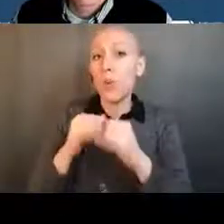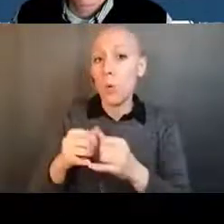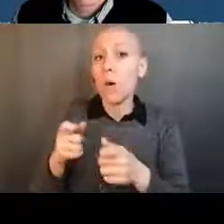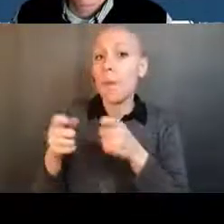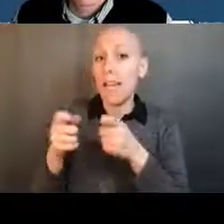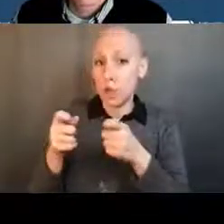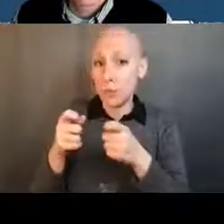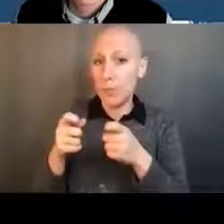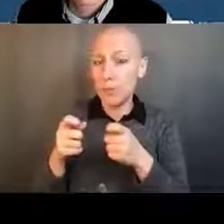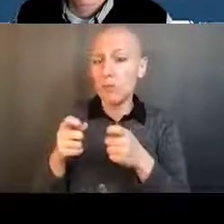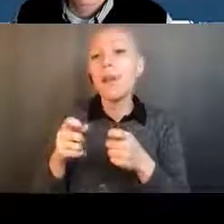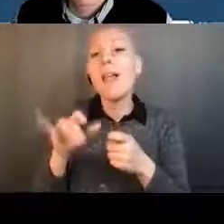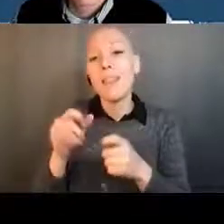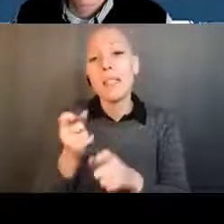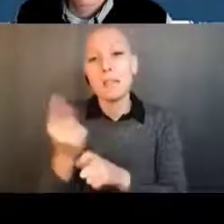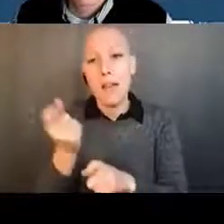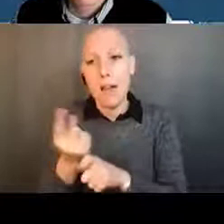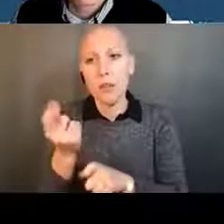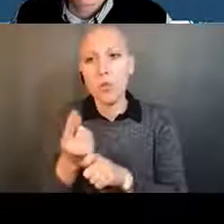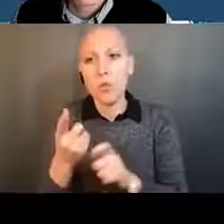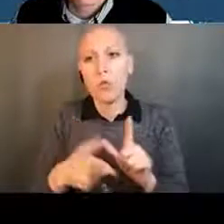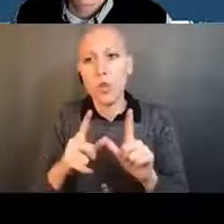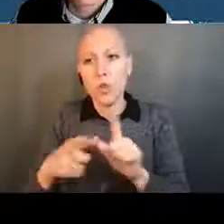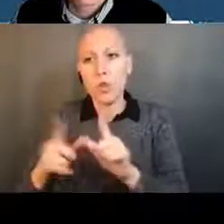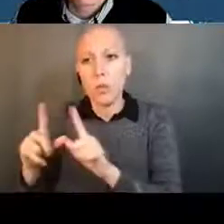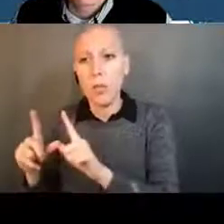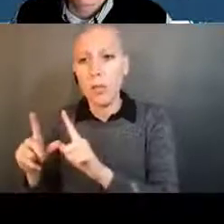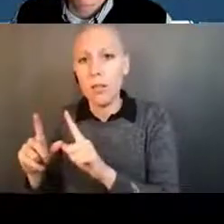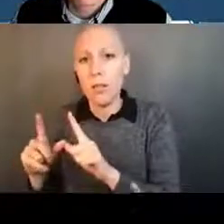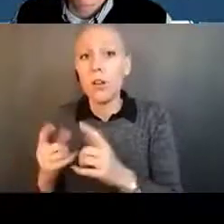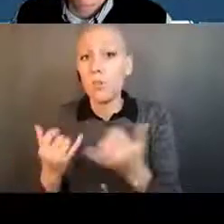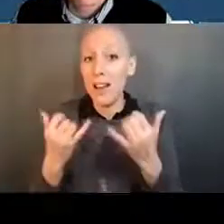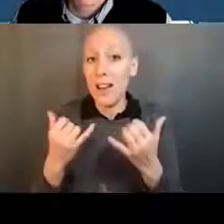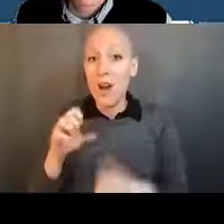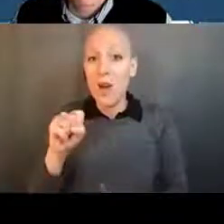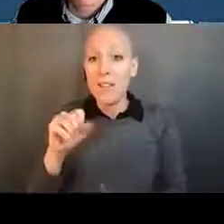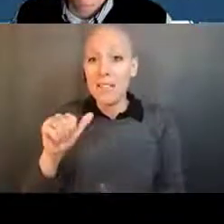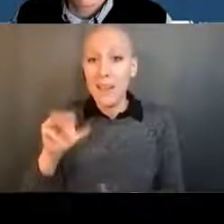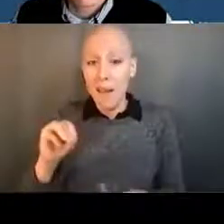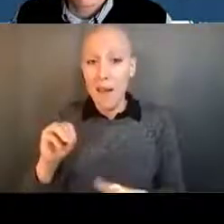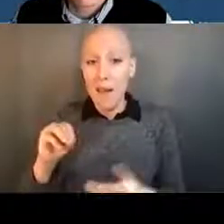and at this time, the system for award management houses a DUNS number.